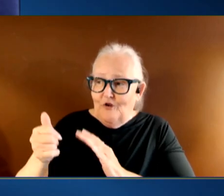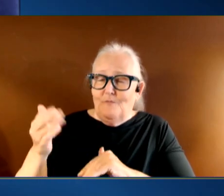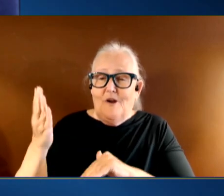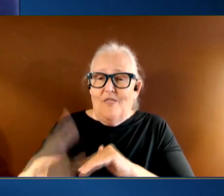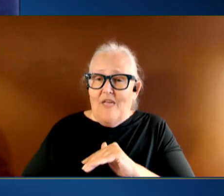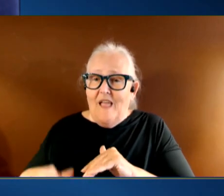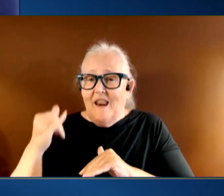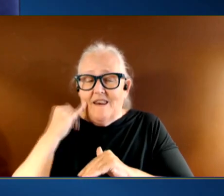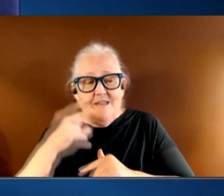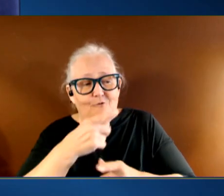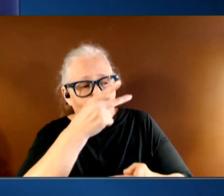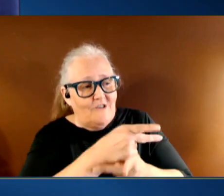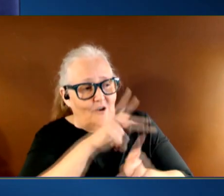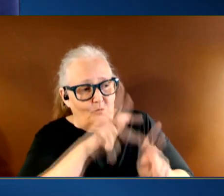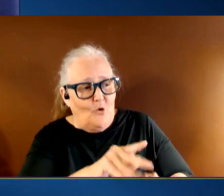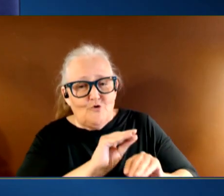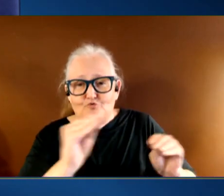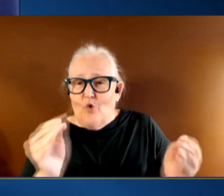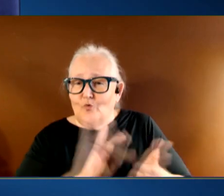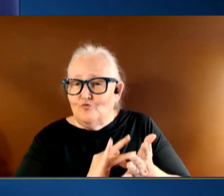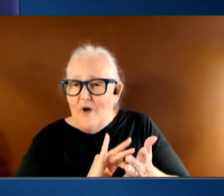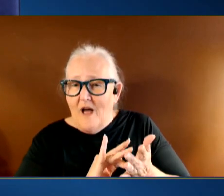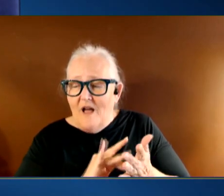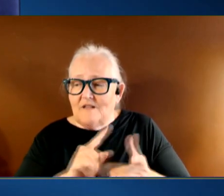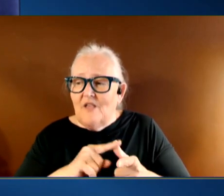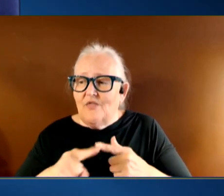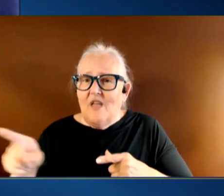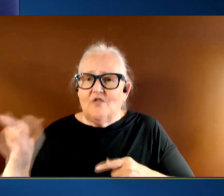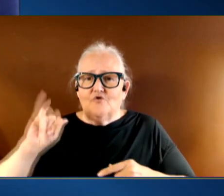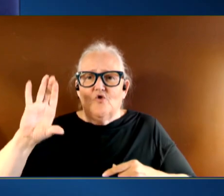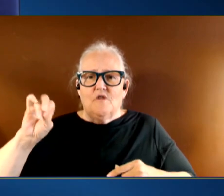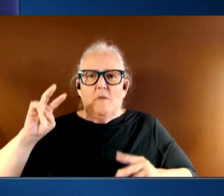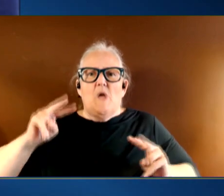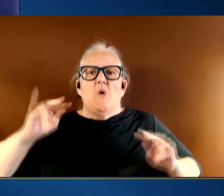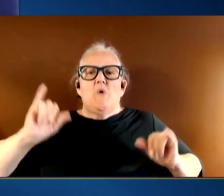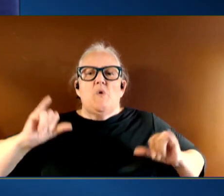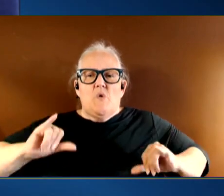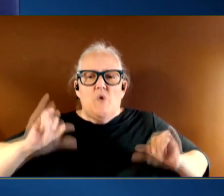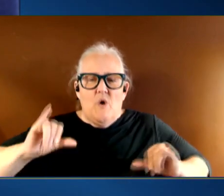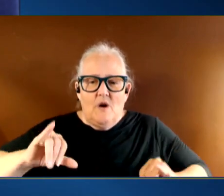then they actually started to care. So, what we did was we learned about these meetings,